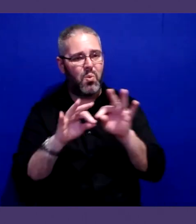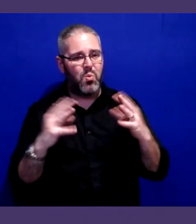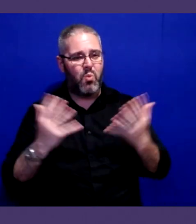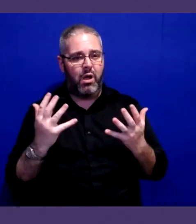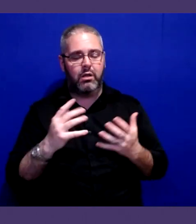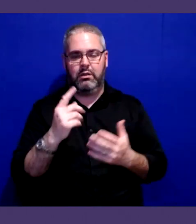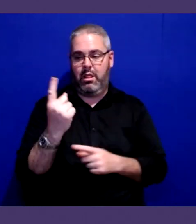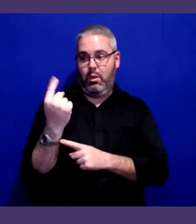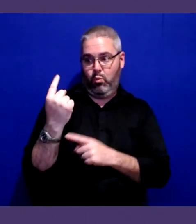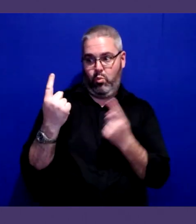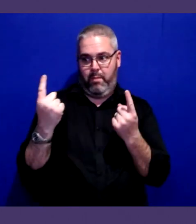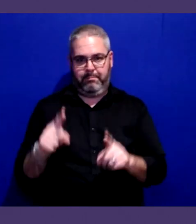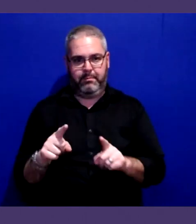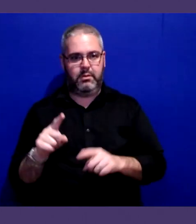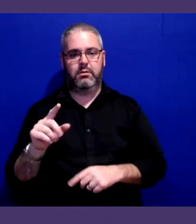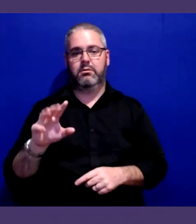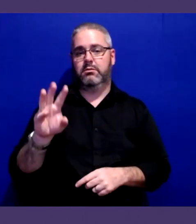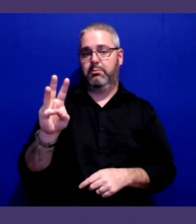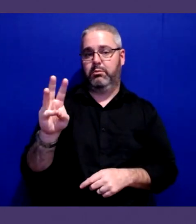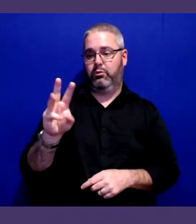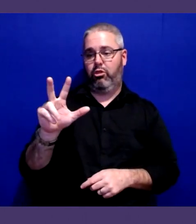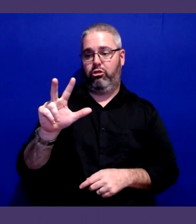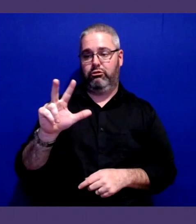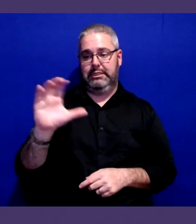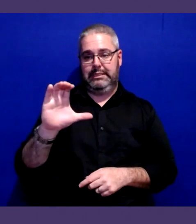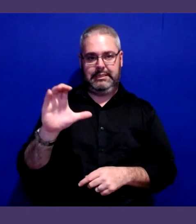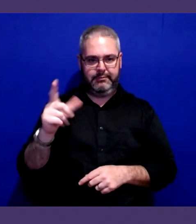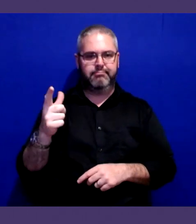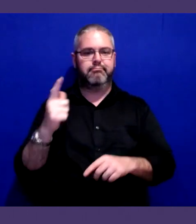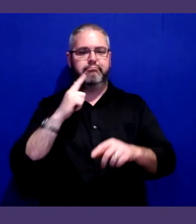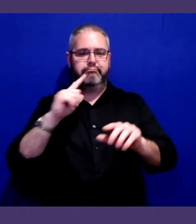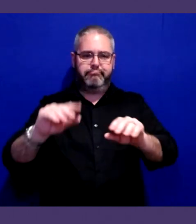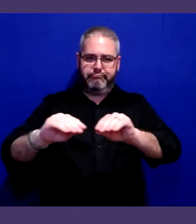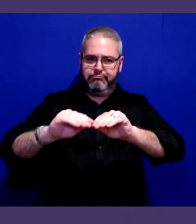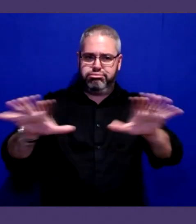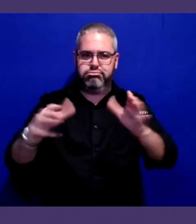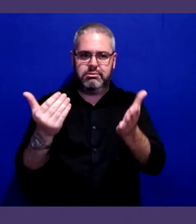W3C relaunched as a public interest non-profit.